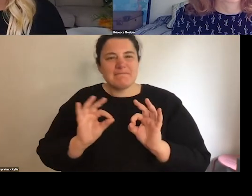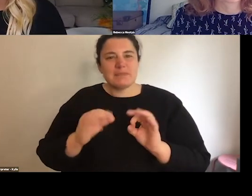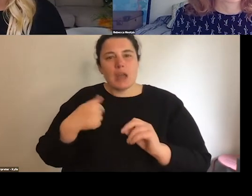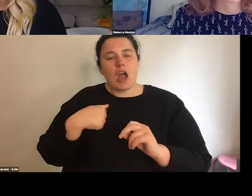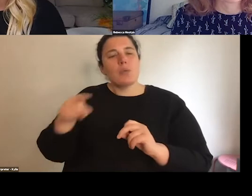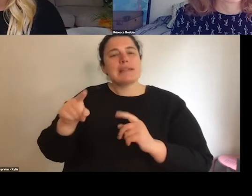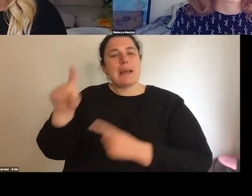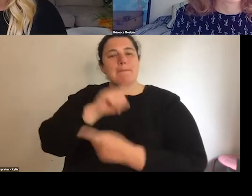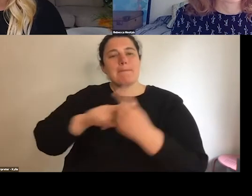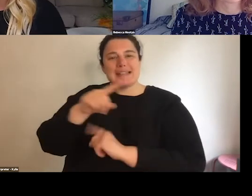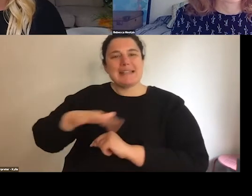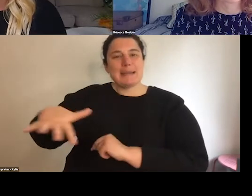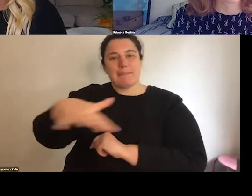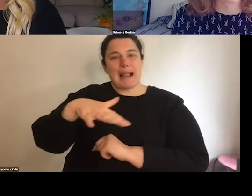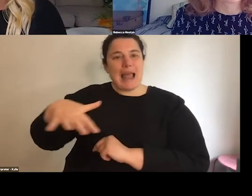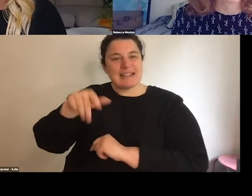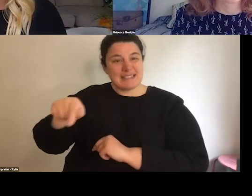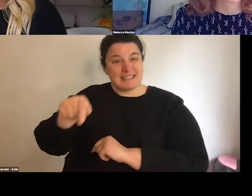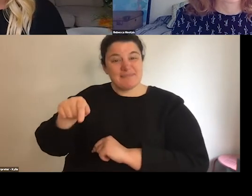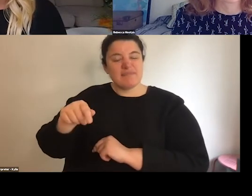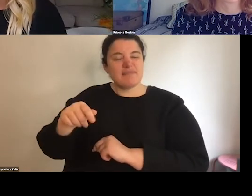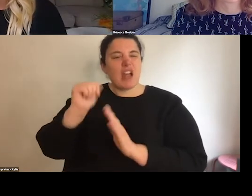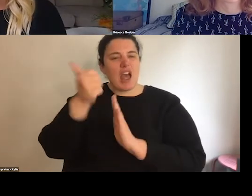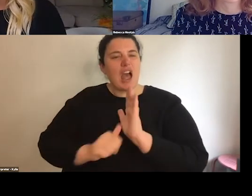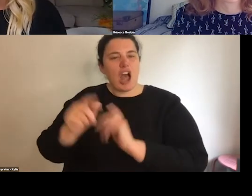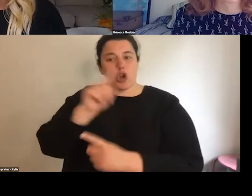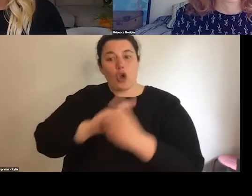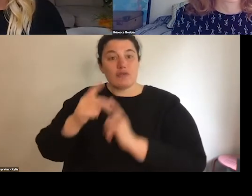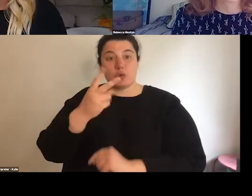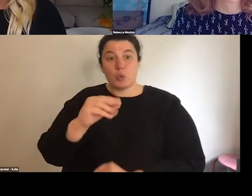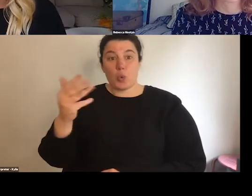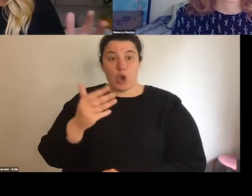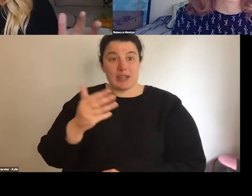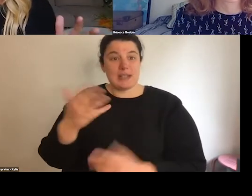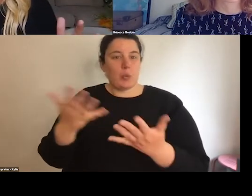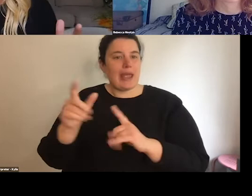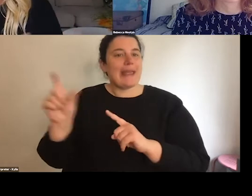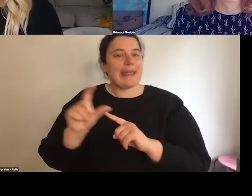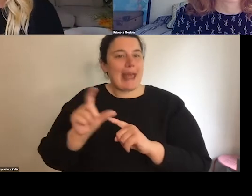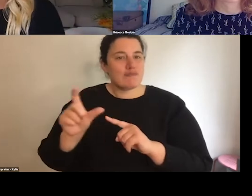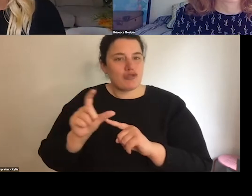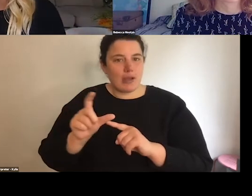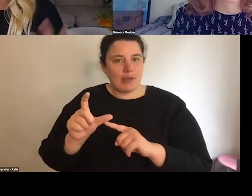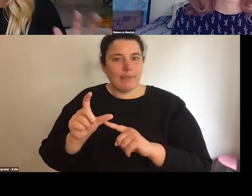and disability conference in 2019 in Canberra and I also should just identify as a non-disabled